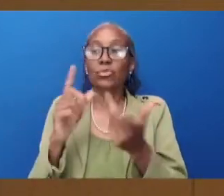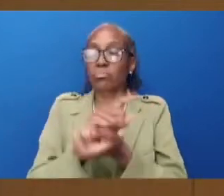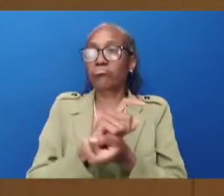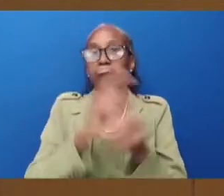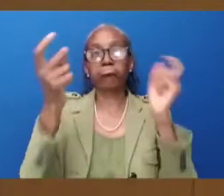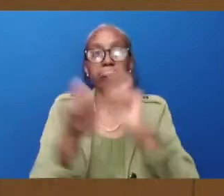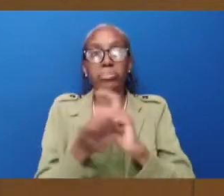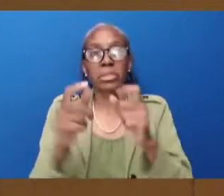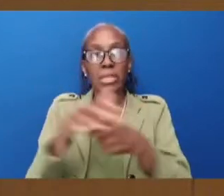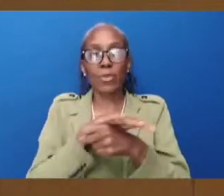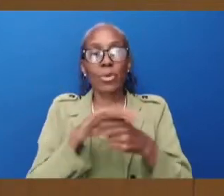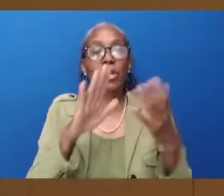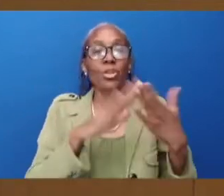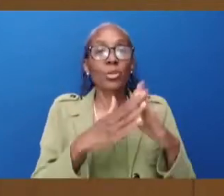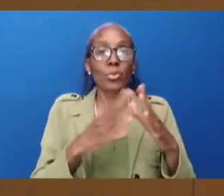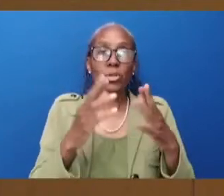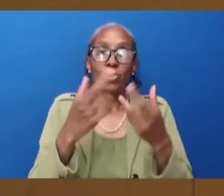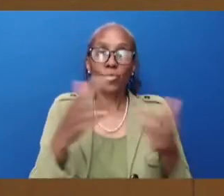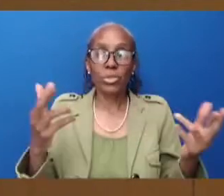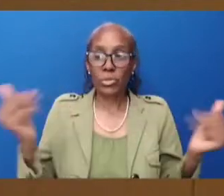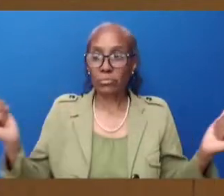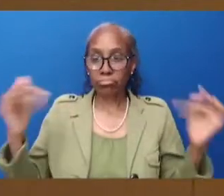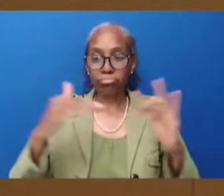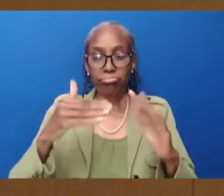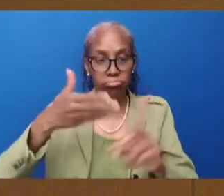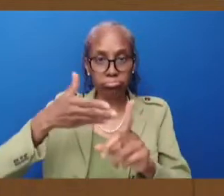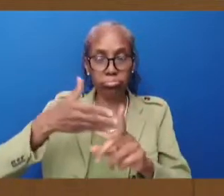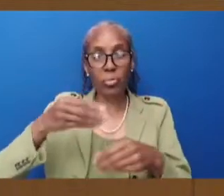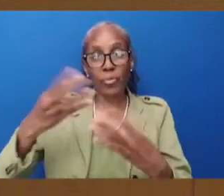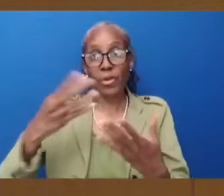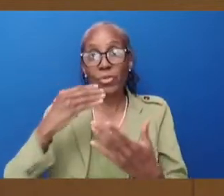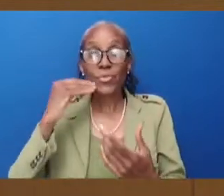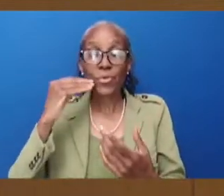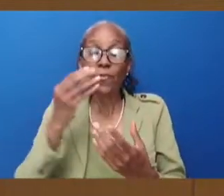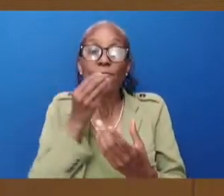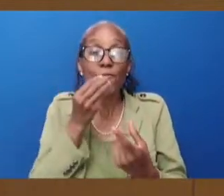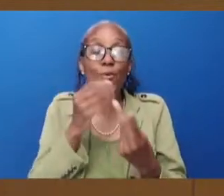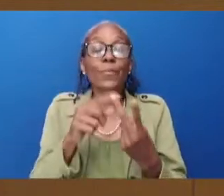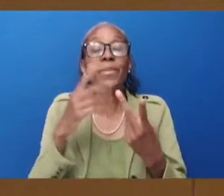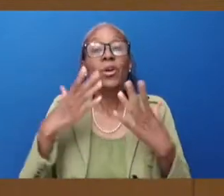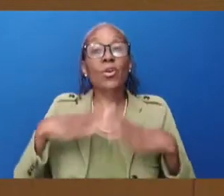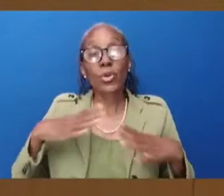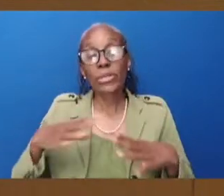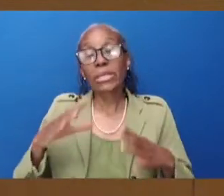OFFICES IN THE SPACE TO PROVIDE